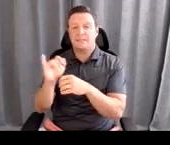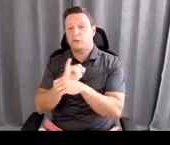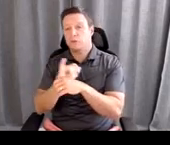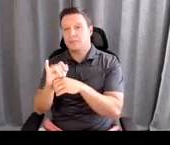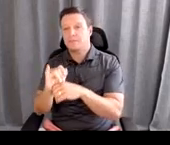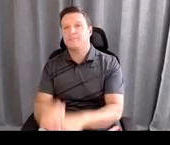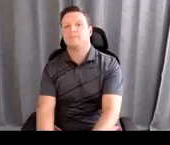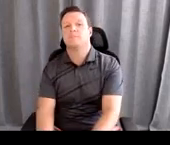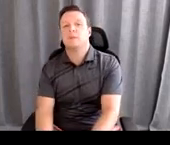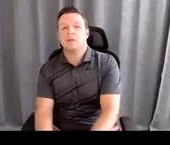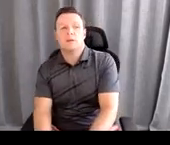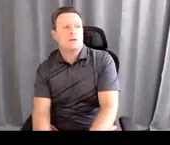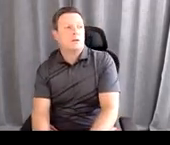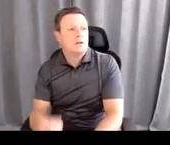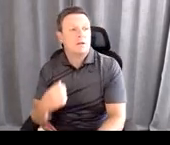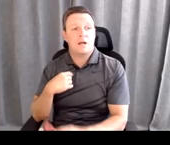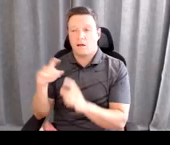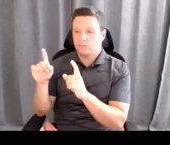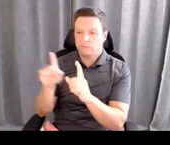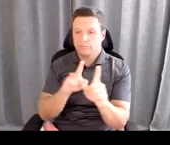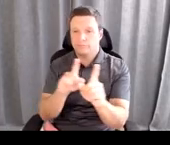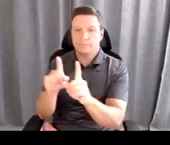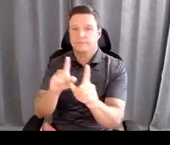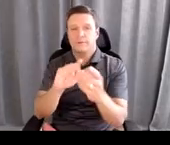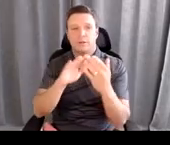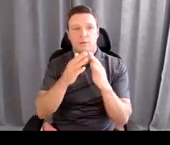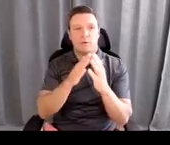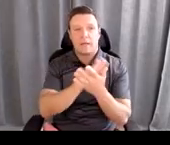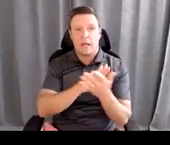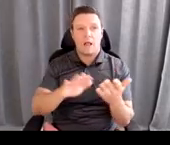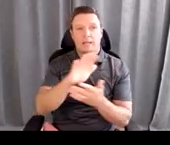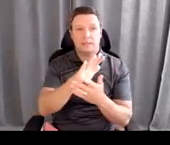where I shadowed a community college instructor for a few years, right while I was in grad school.